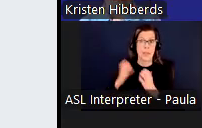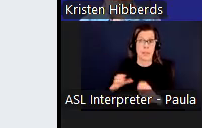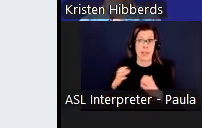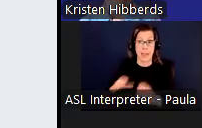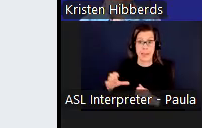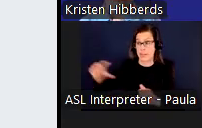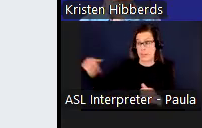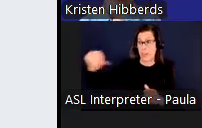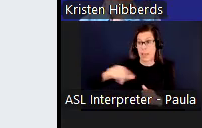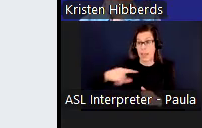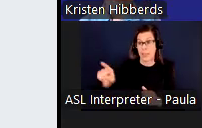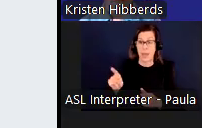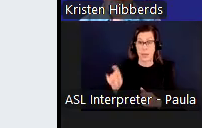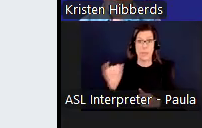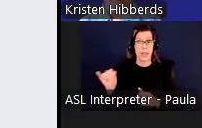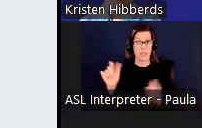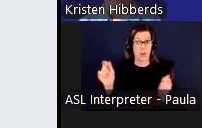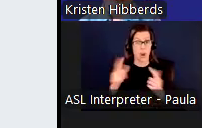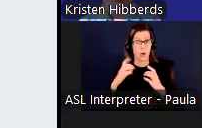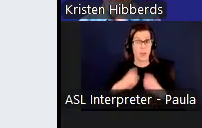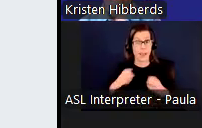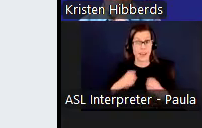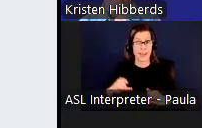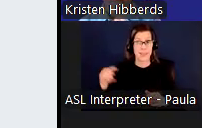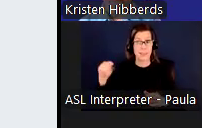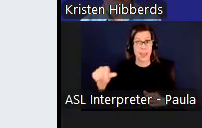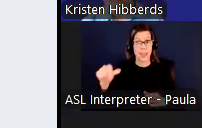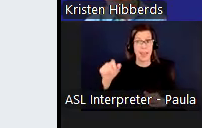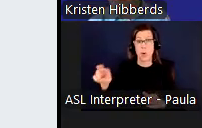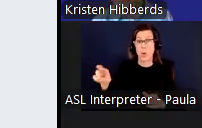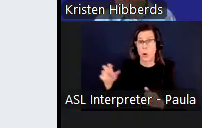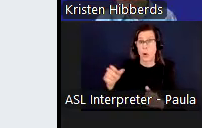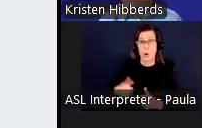which covers all clients being paid for or residing in licensed.